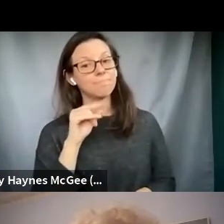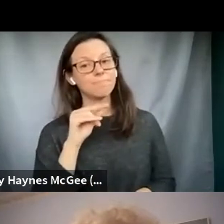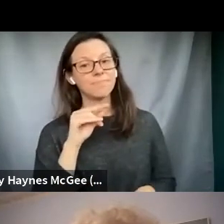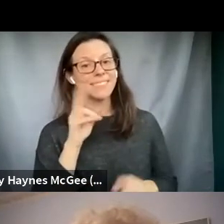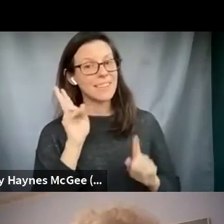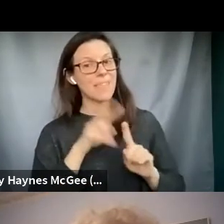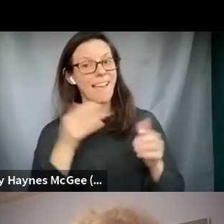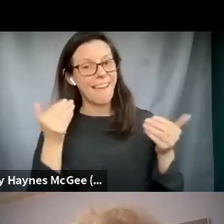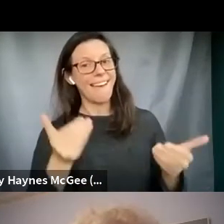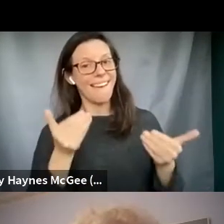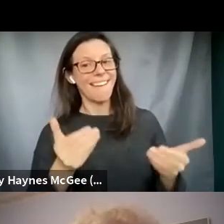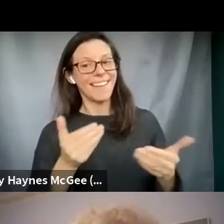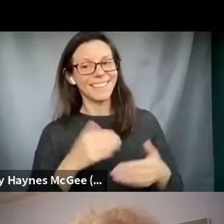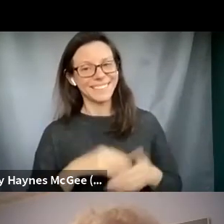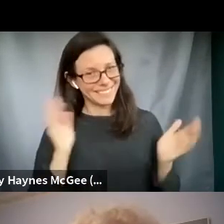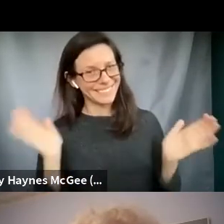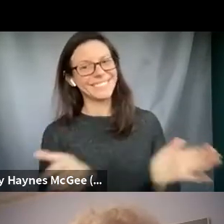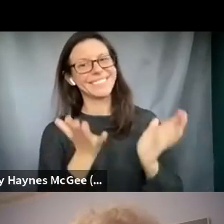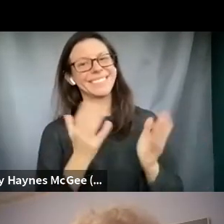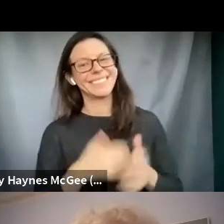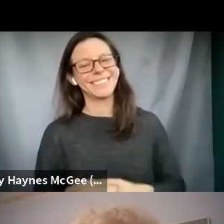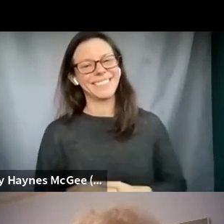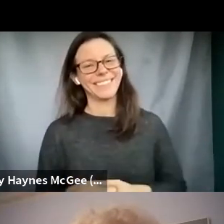Apply, apply, apply.